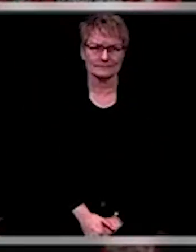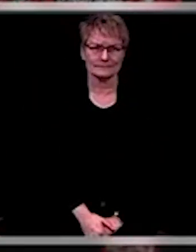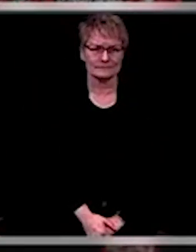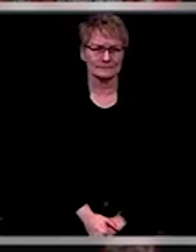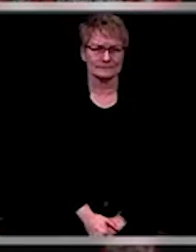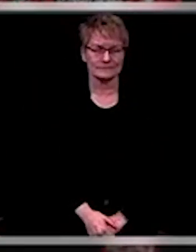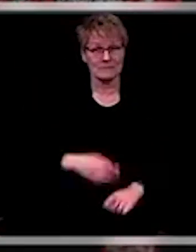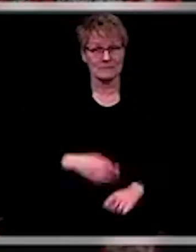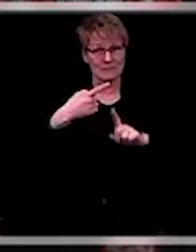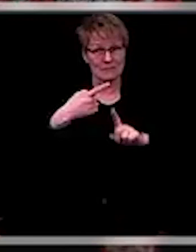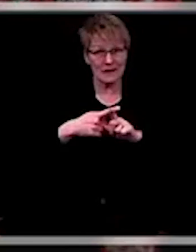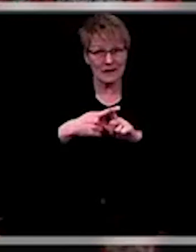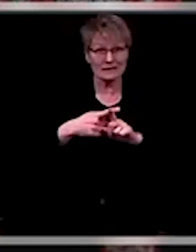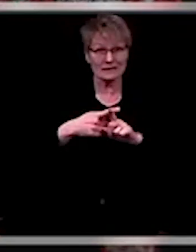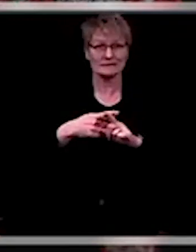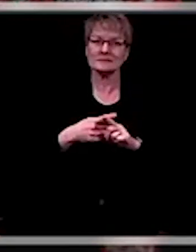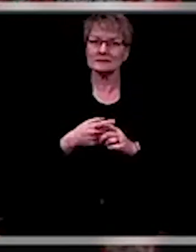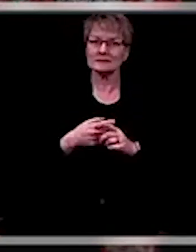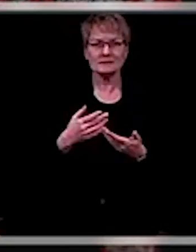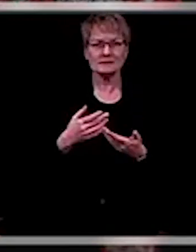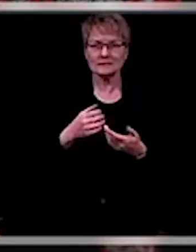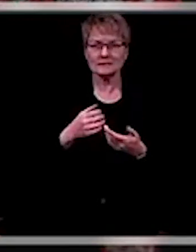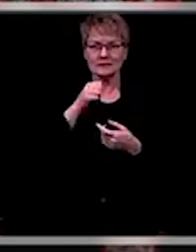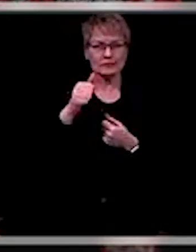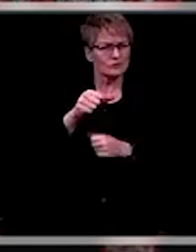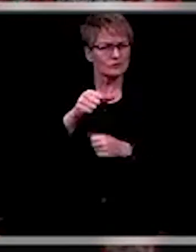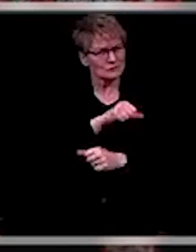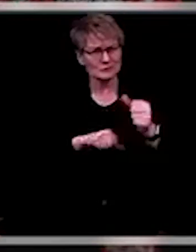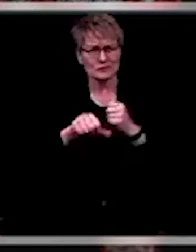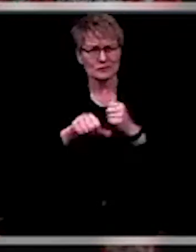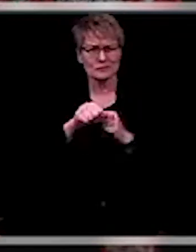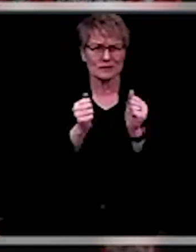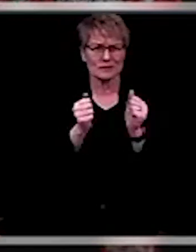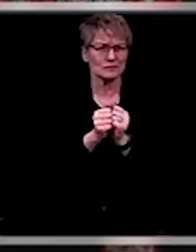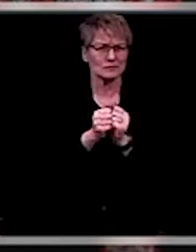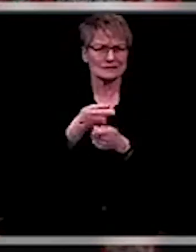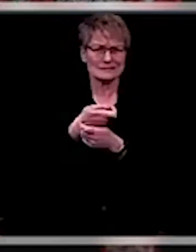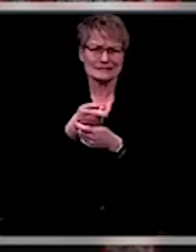Testing is a good idea, as Donnell was talking about, especially if somebody's visiting.